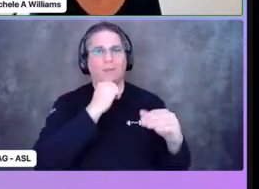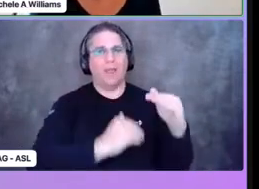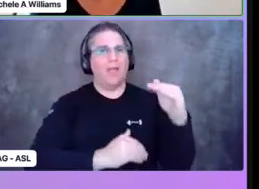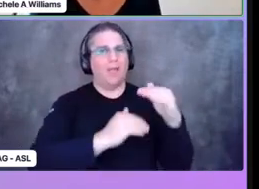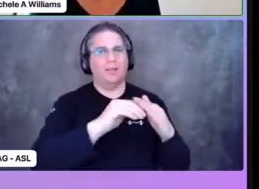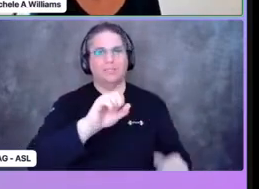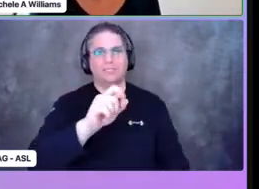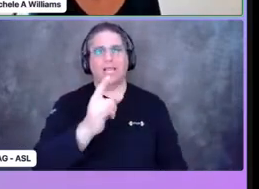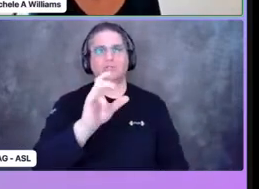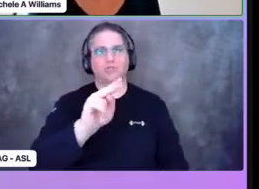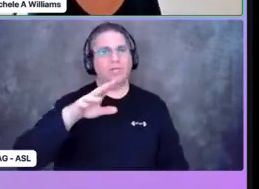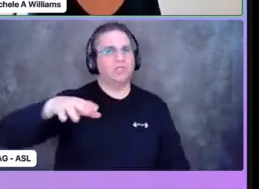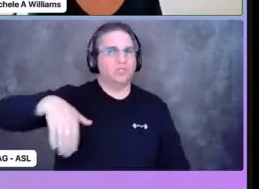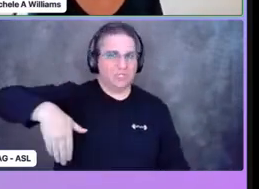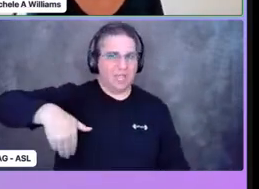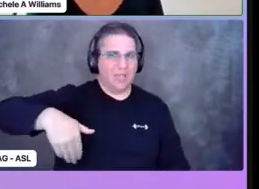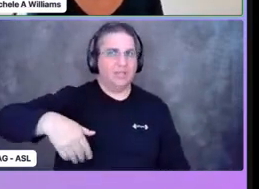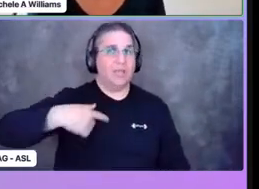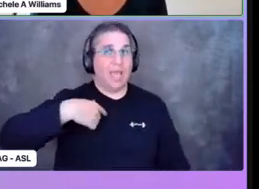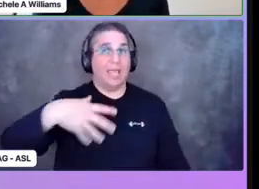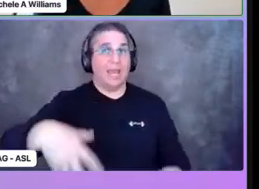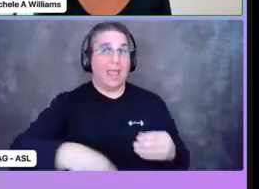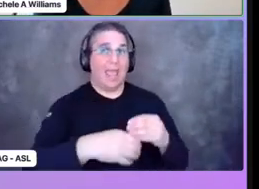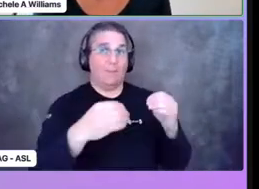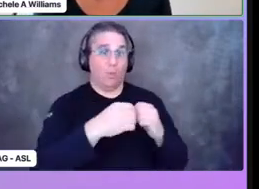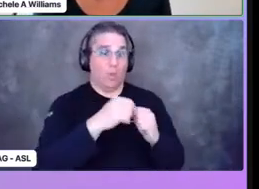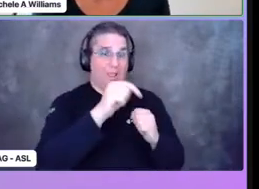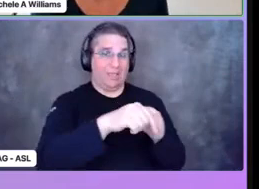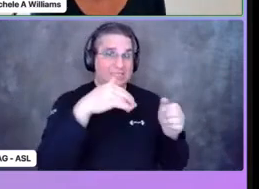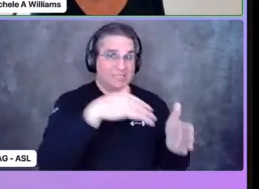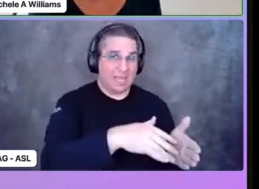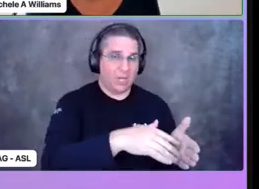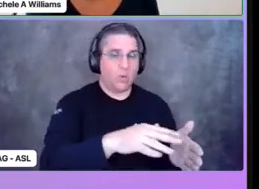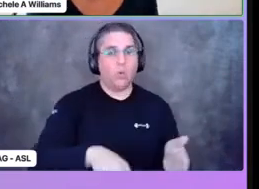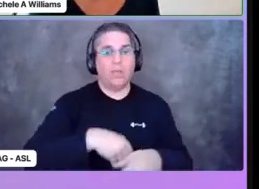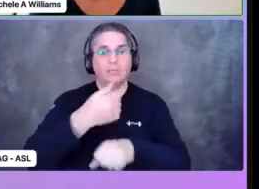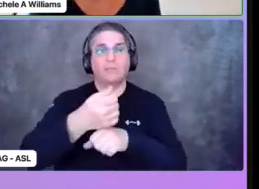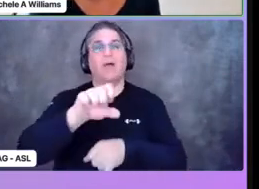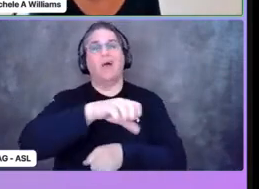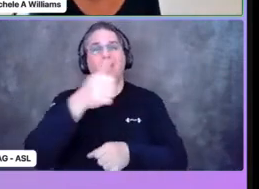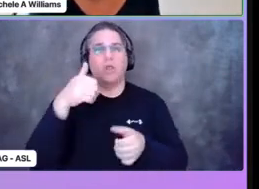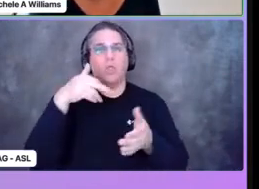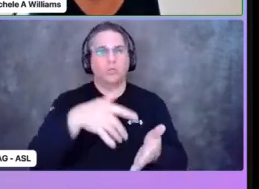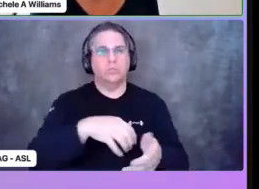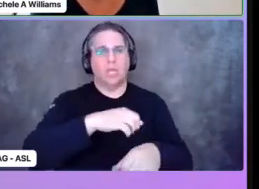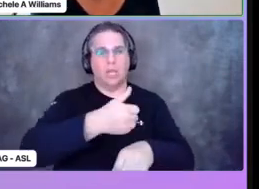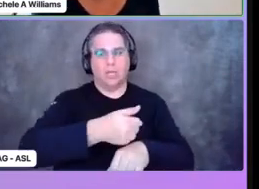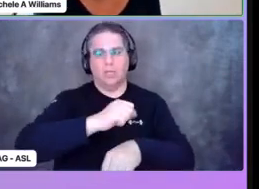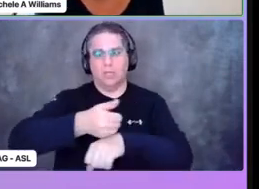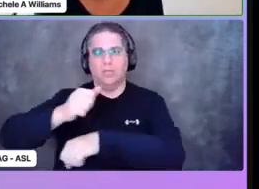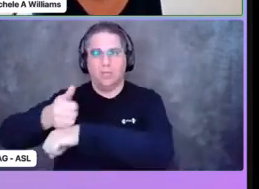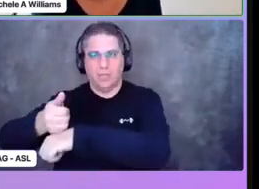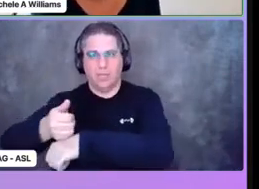experiences you haven't yet reached your saturation. So then you have to have the opportunity to either add more to that study,